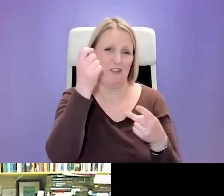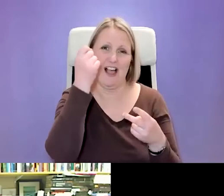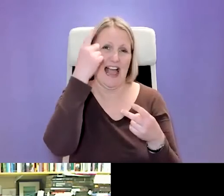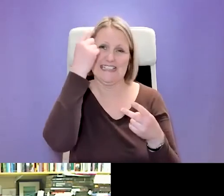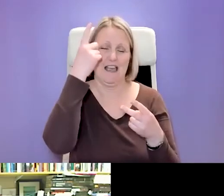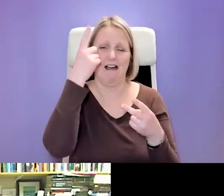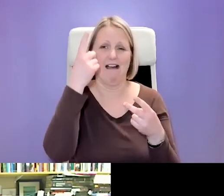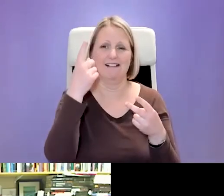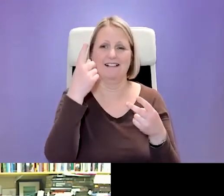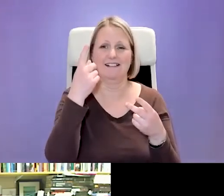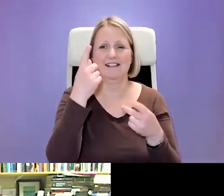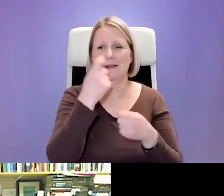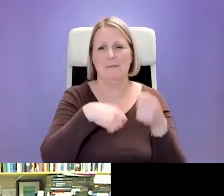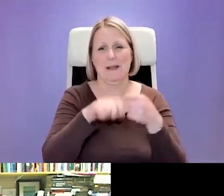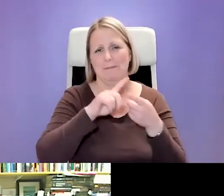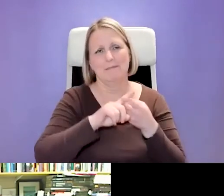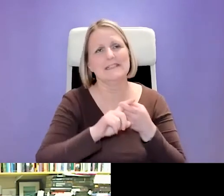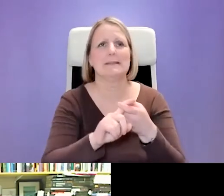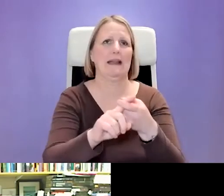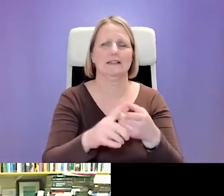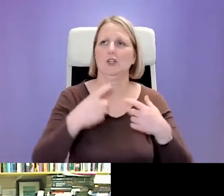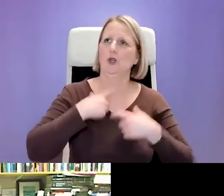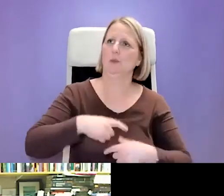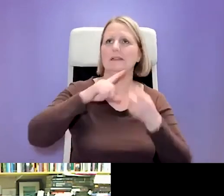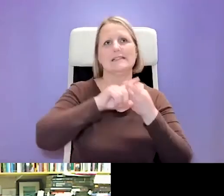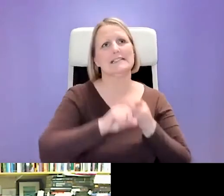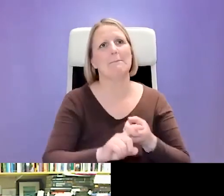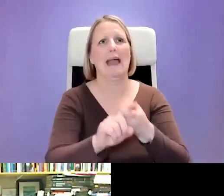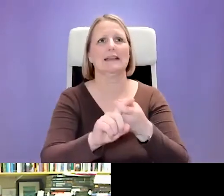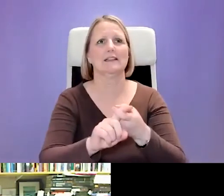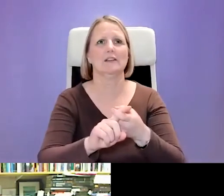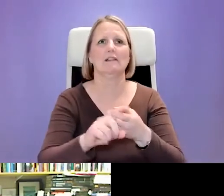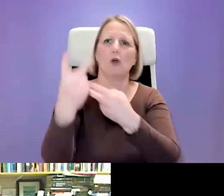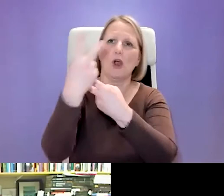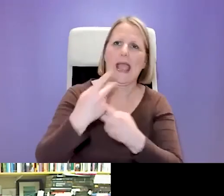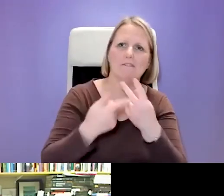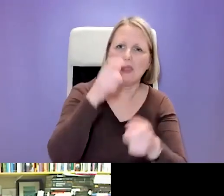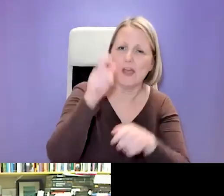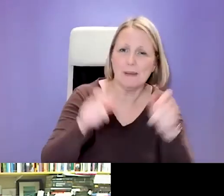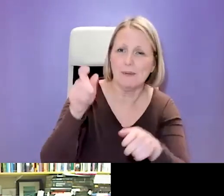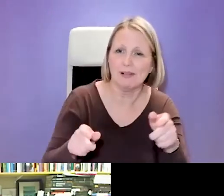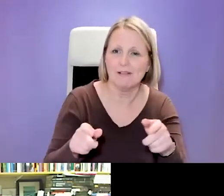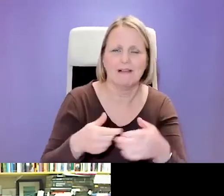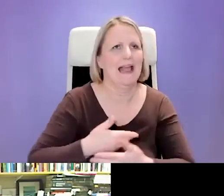Dependence and the human dependence on the care of others is something that can be understood by anyone